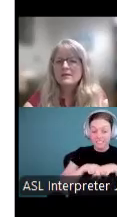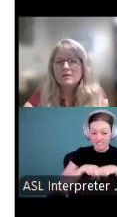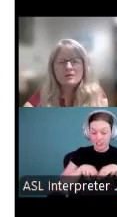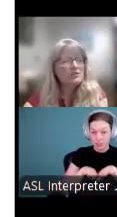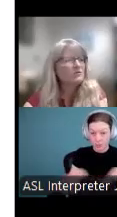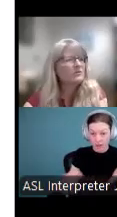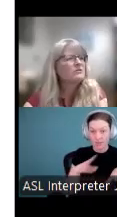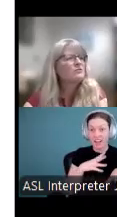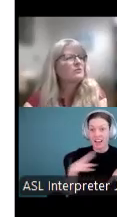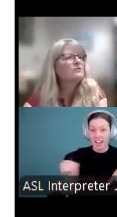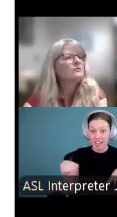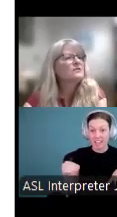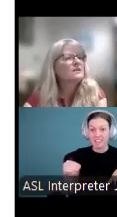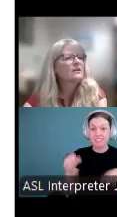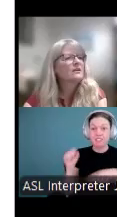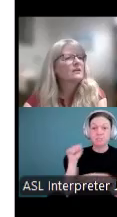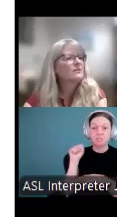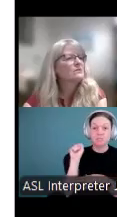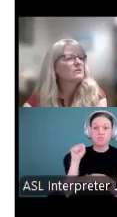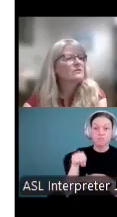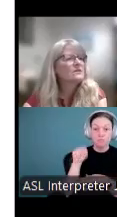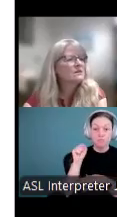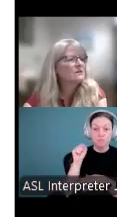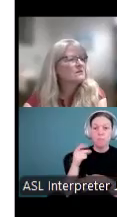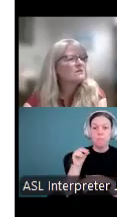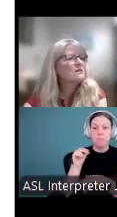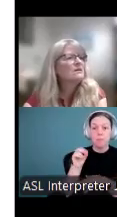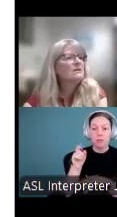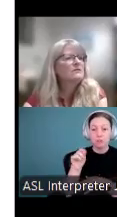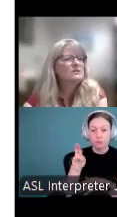have that postural control for sitting on other surfaces, for